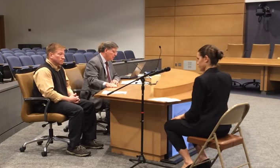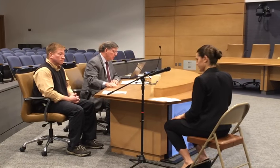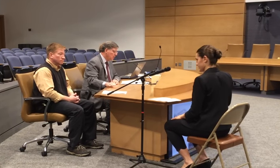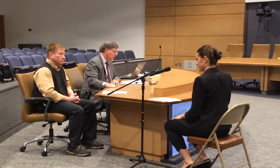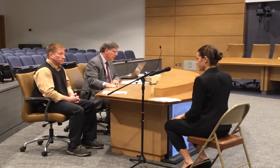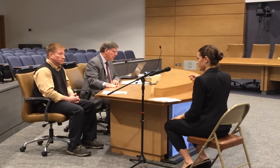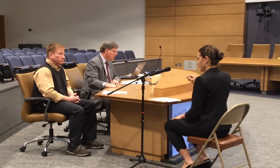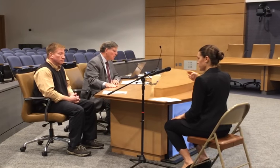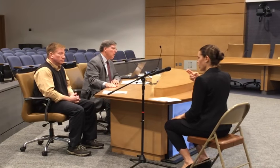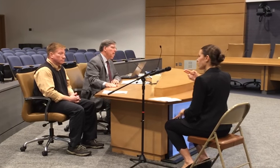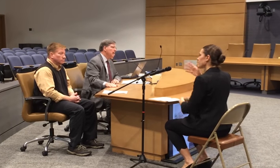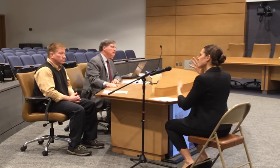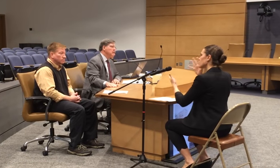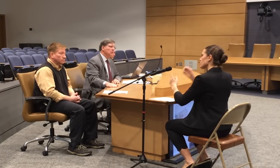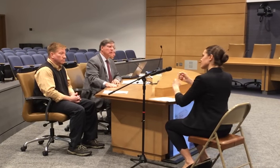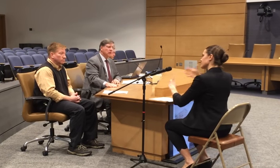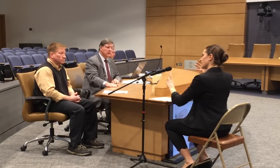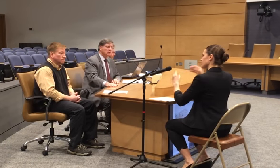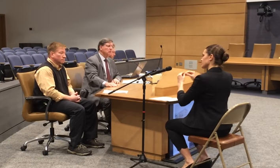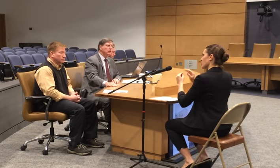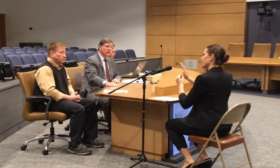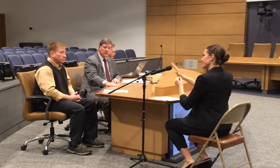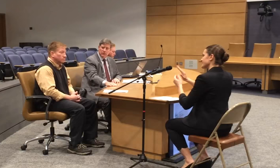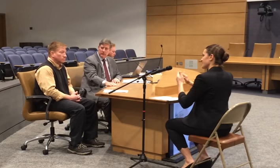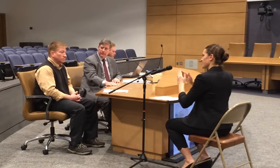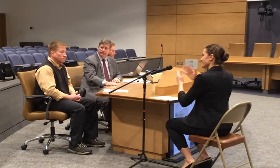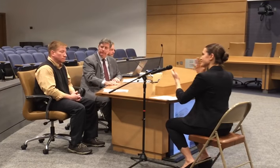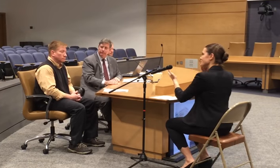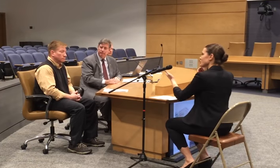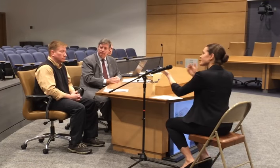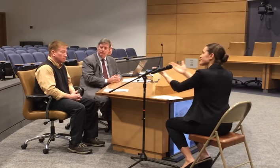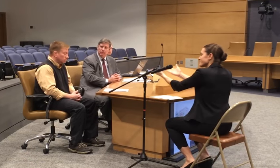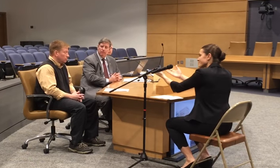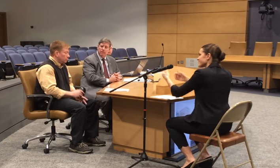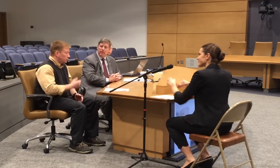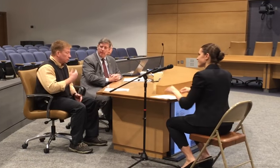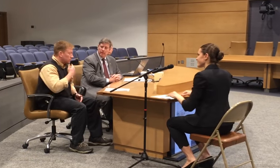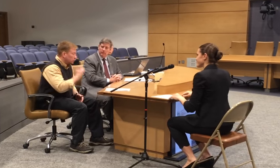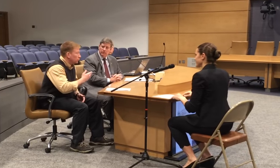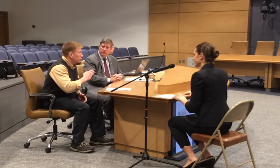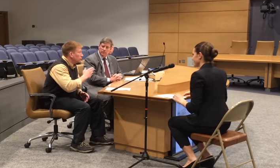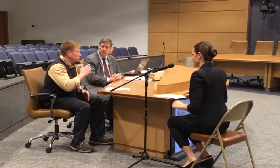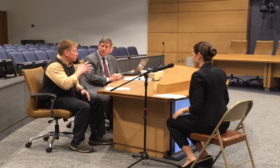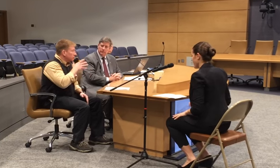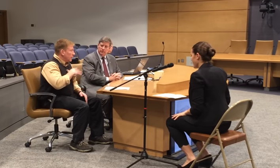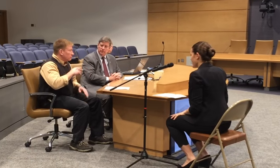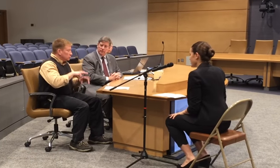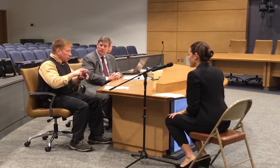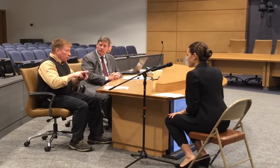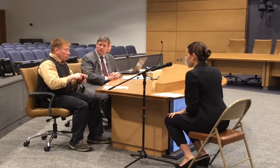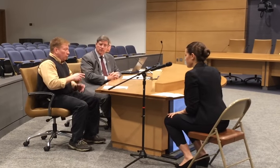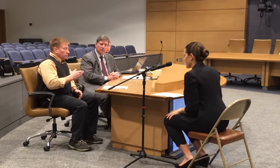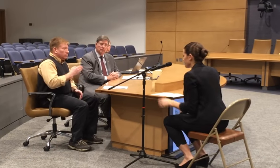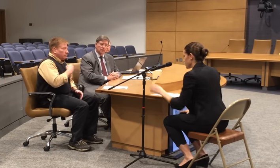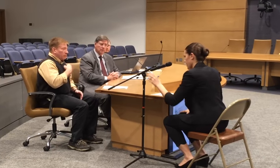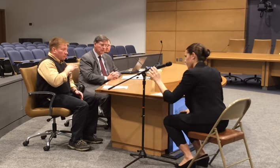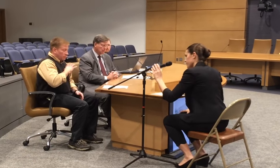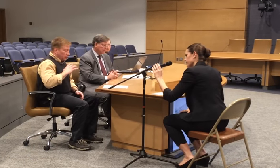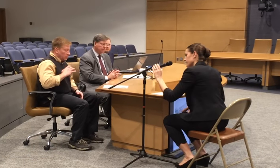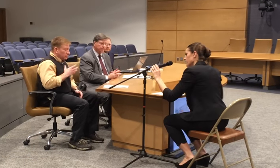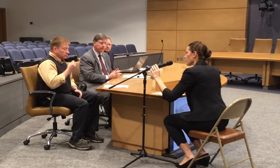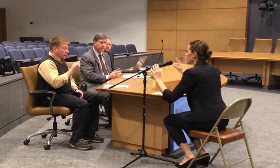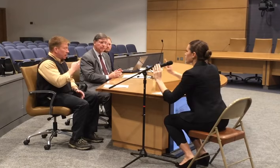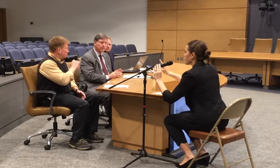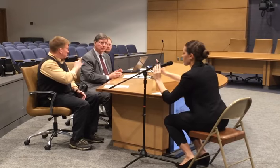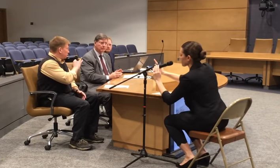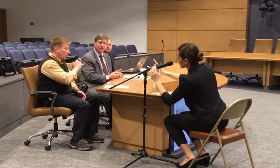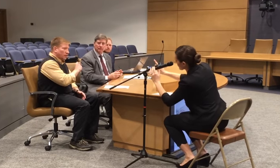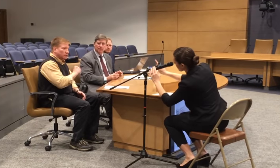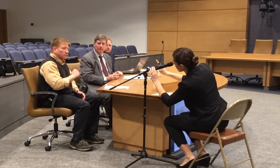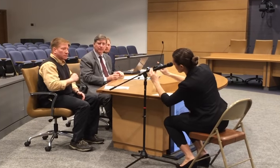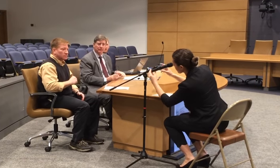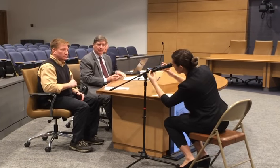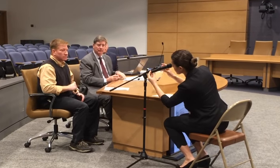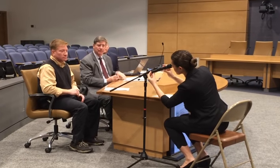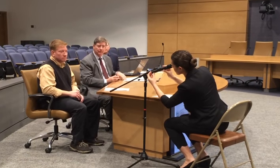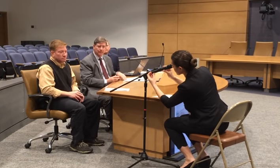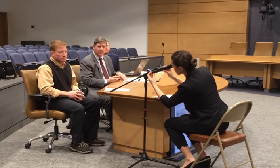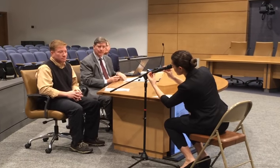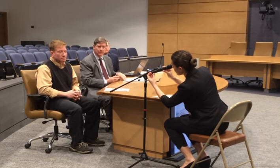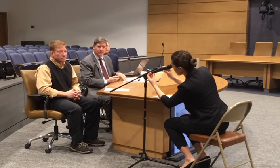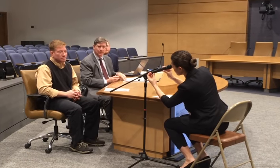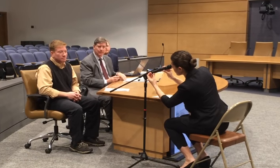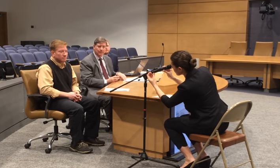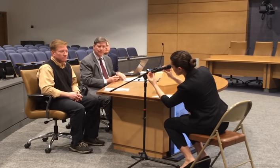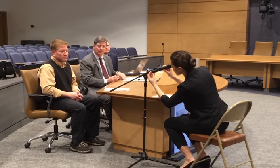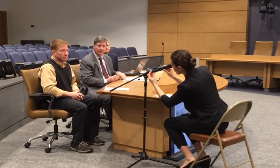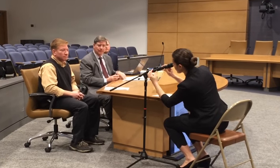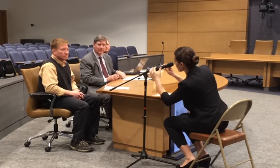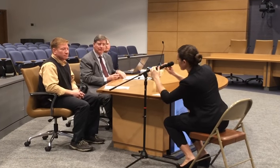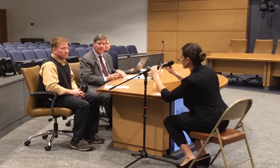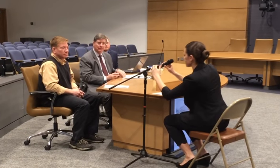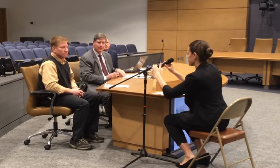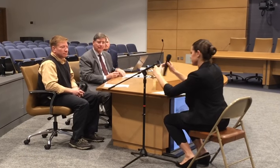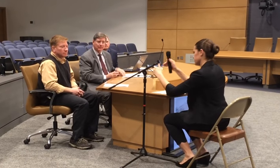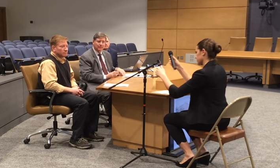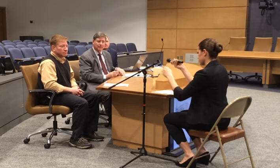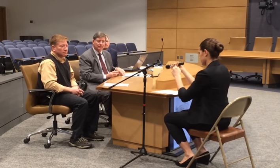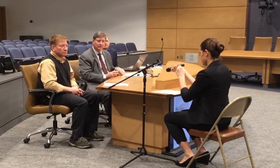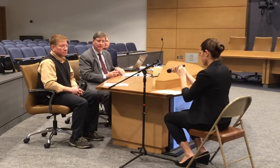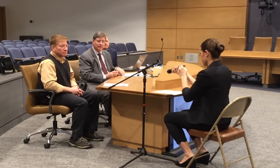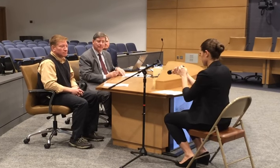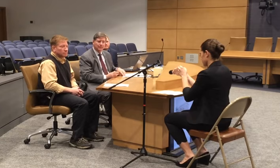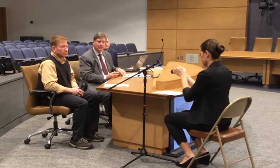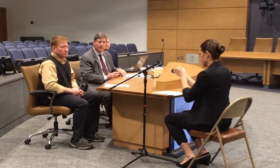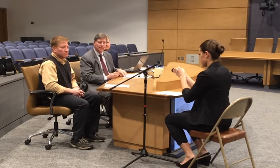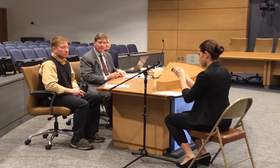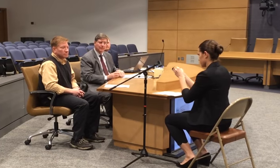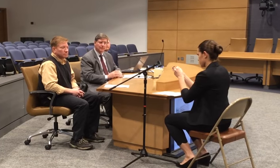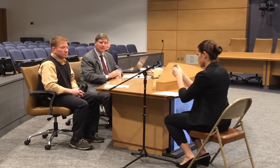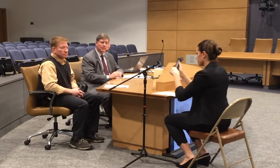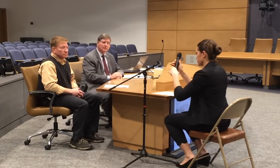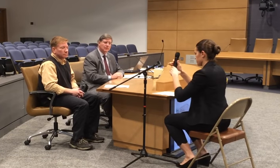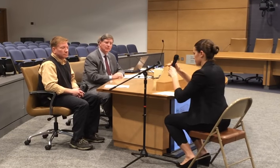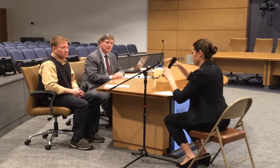Herman will tell us more about his community’s experience.